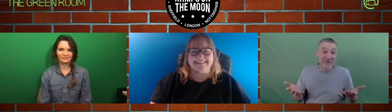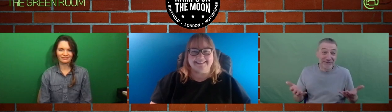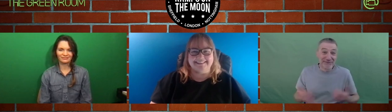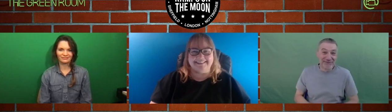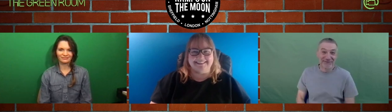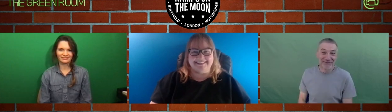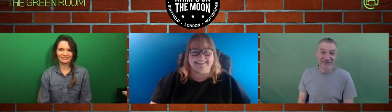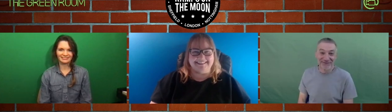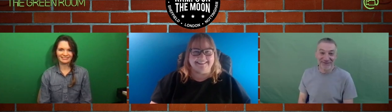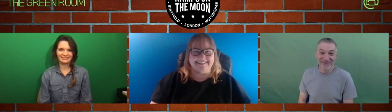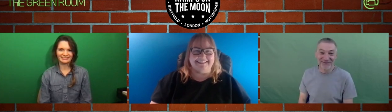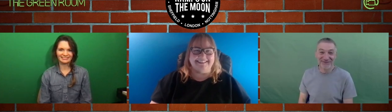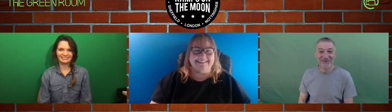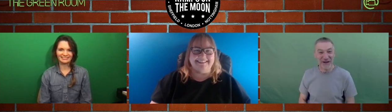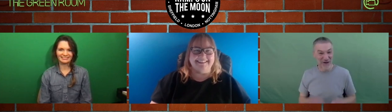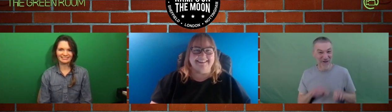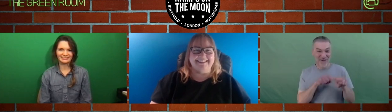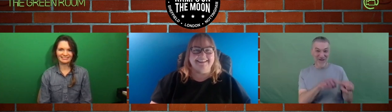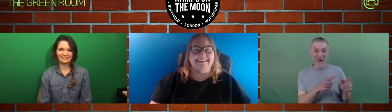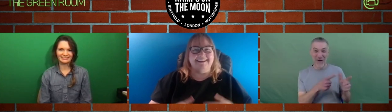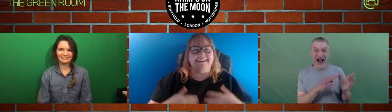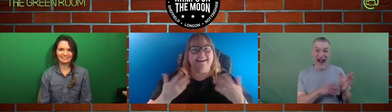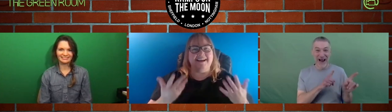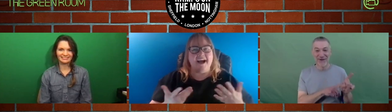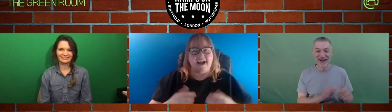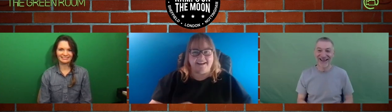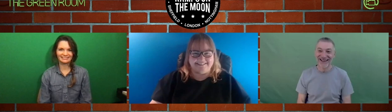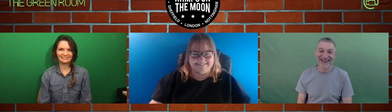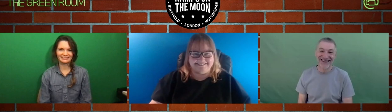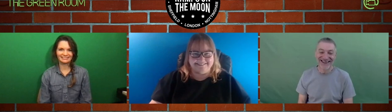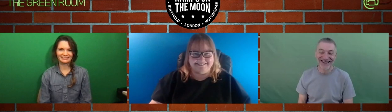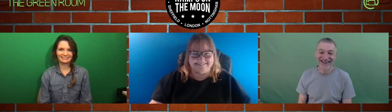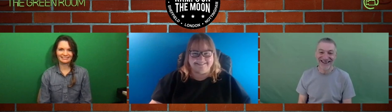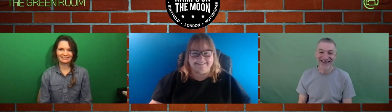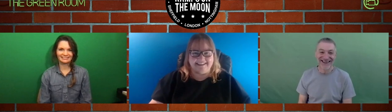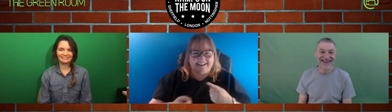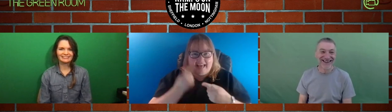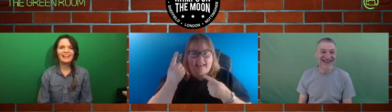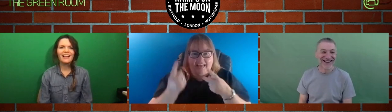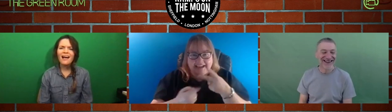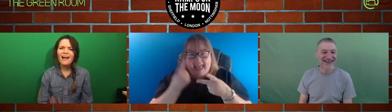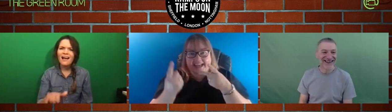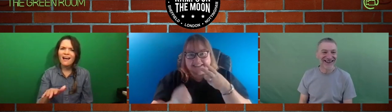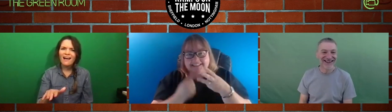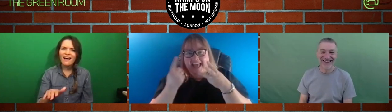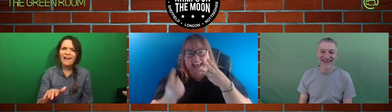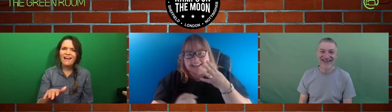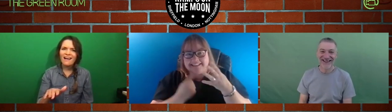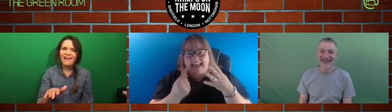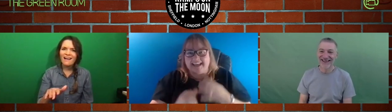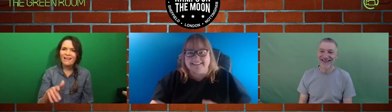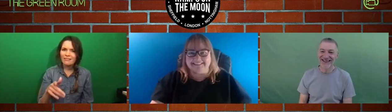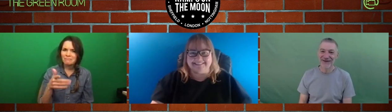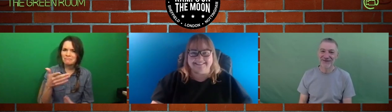On to the next one, on to the next one. Is that how you got involved Rebekah